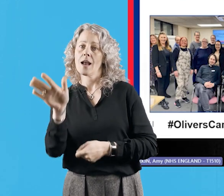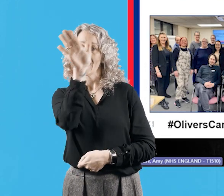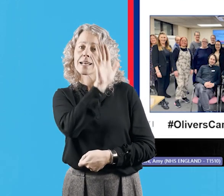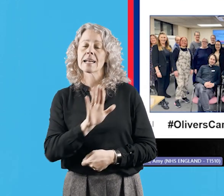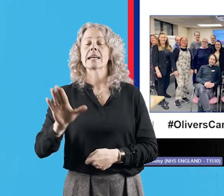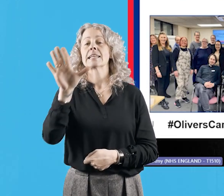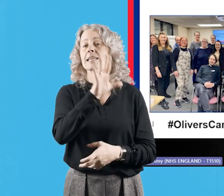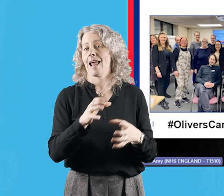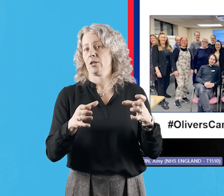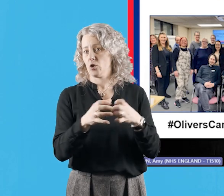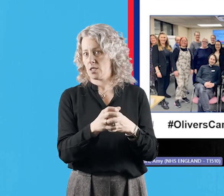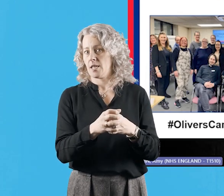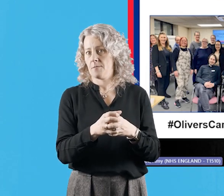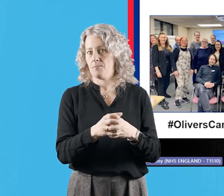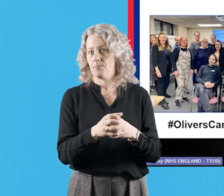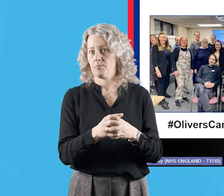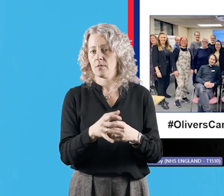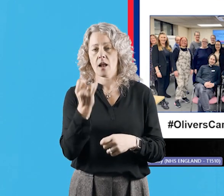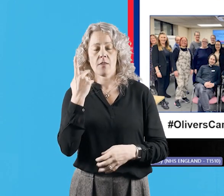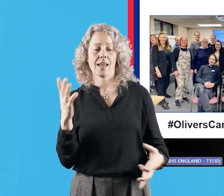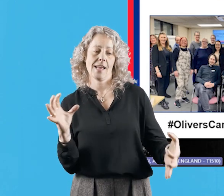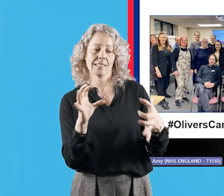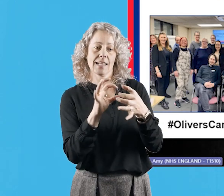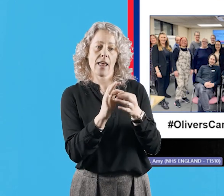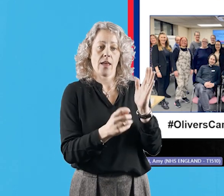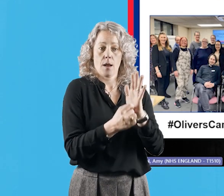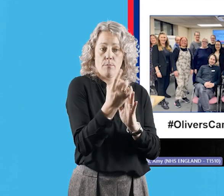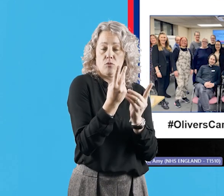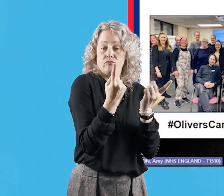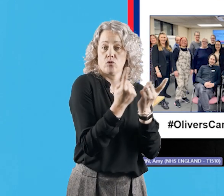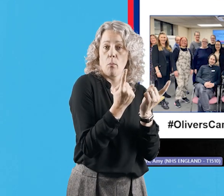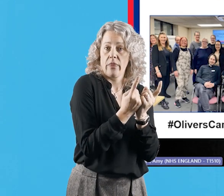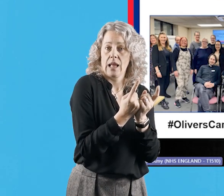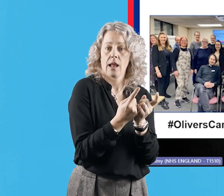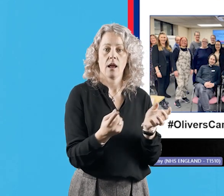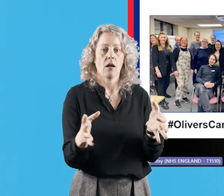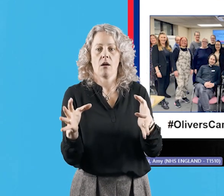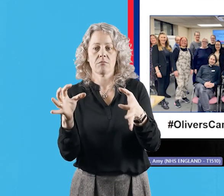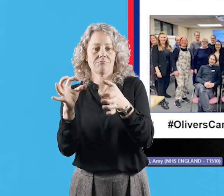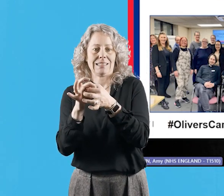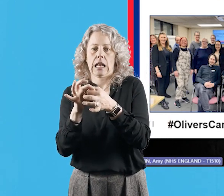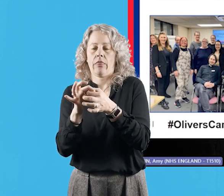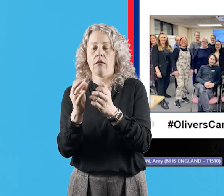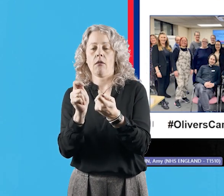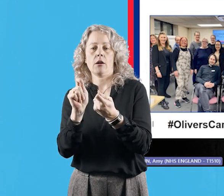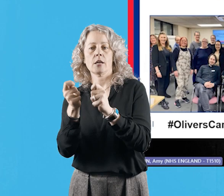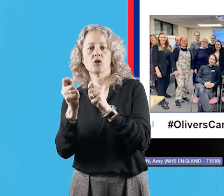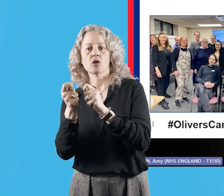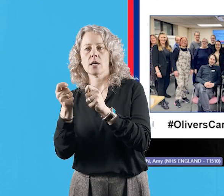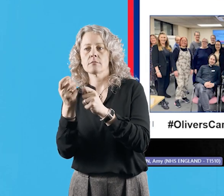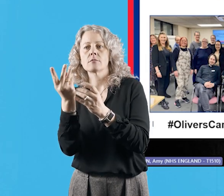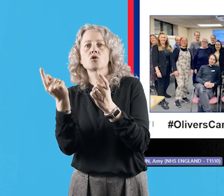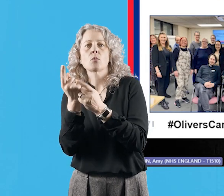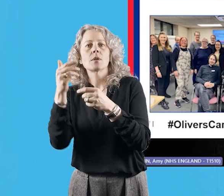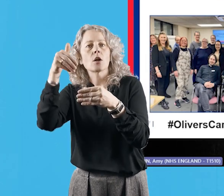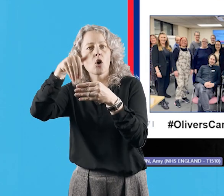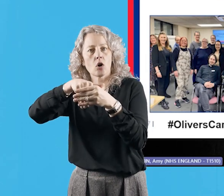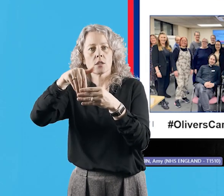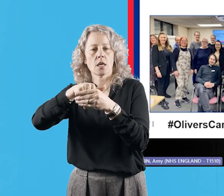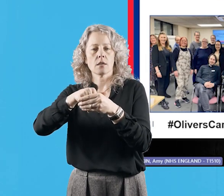team. So we might together improve something, we might together, you know, change something in the content, but it